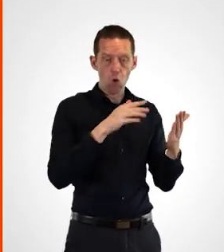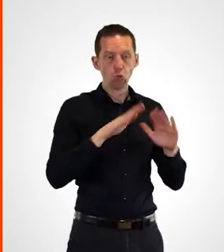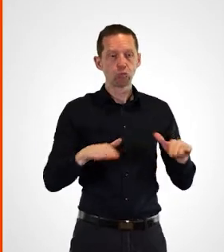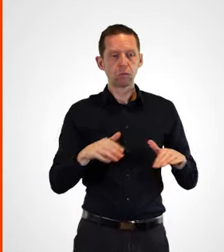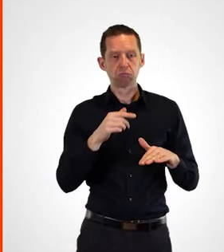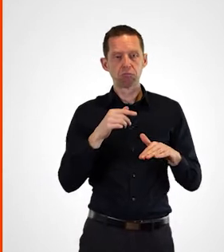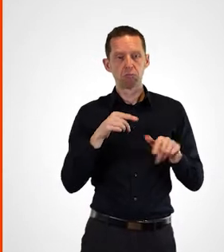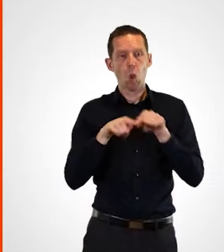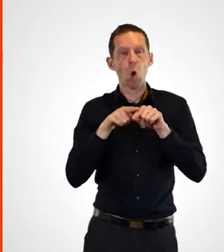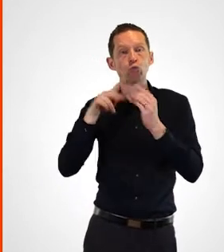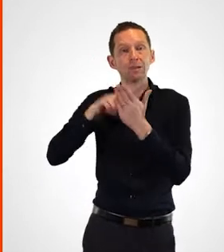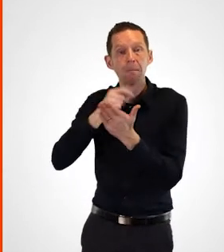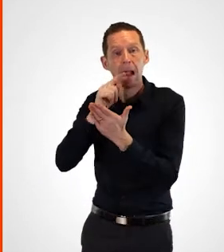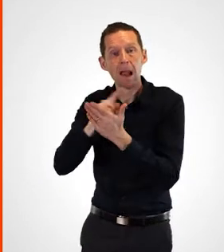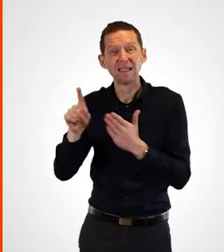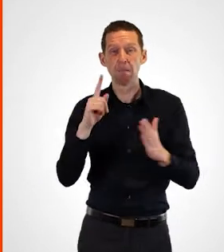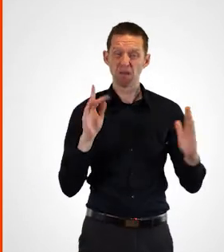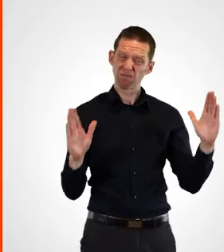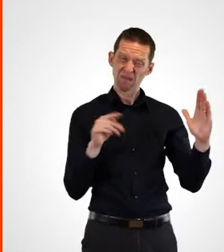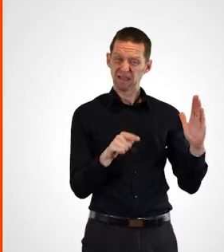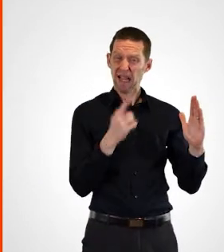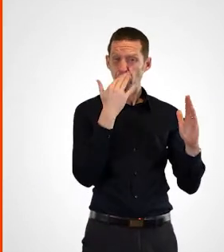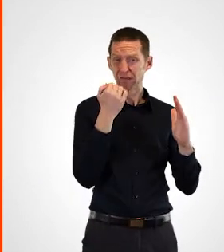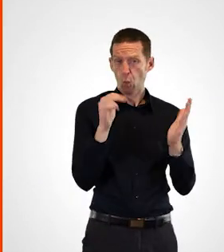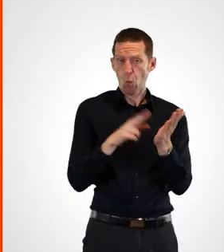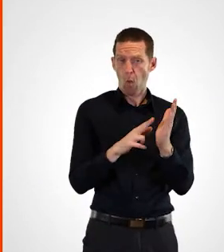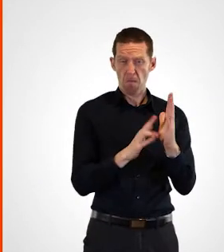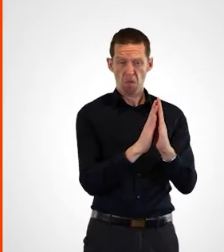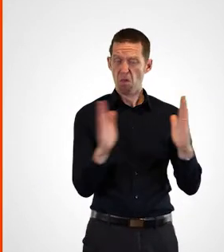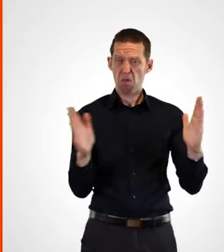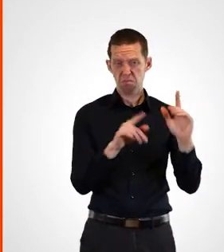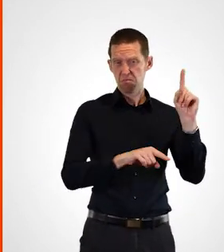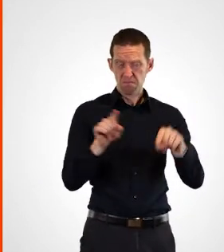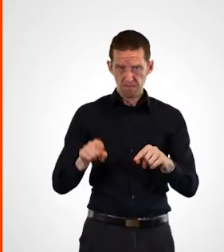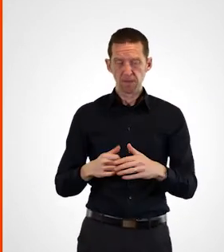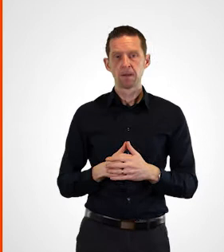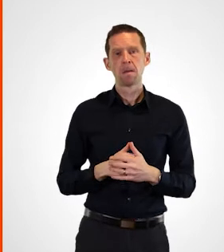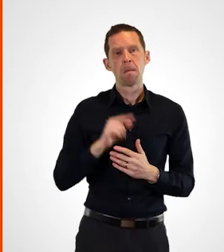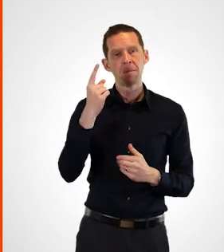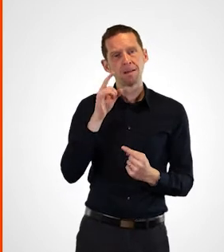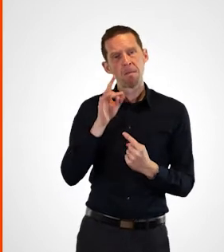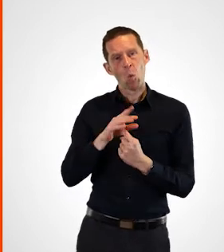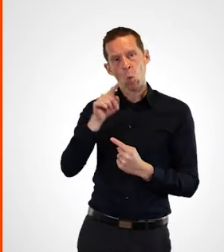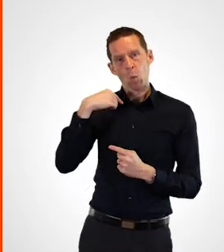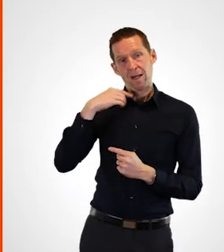but all still kind of within a normal trajectory, but also, having said, that recognising we need to be mindful,